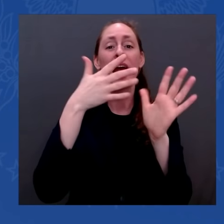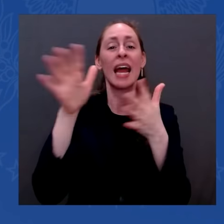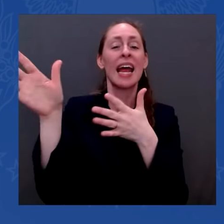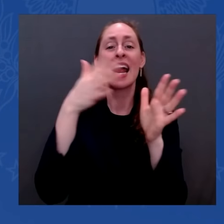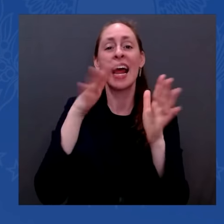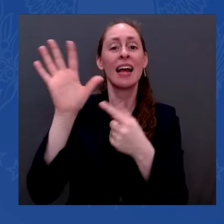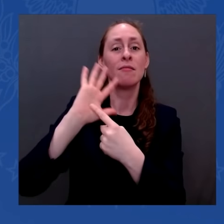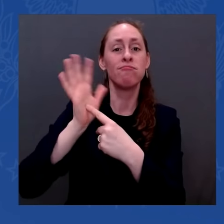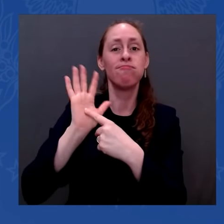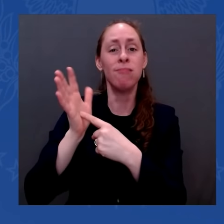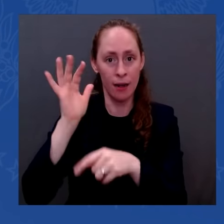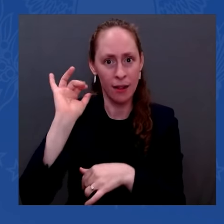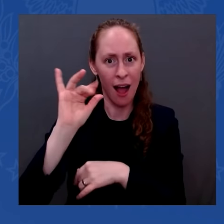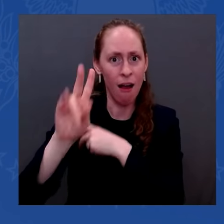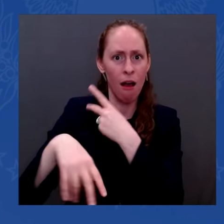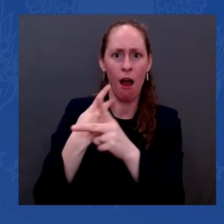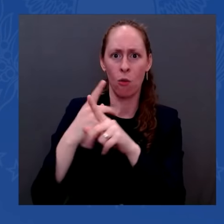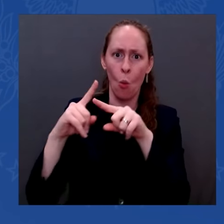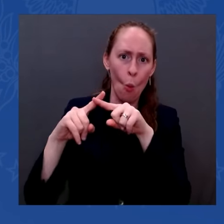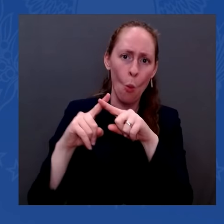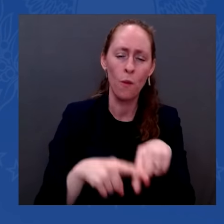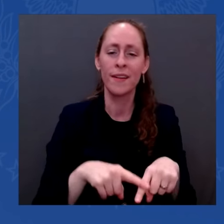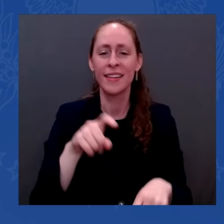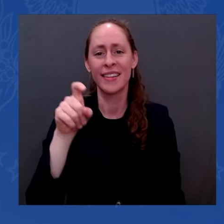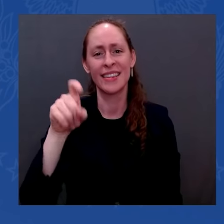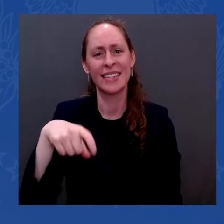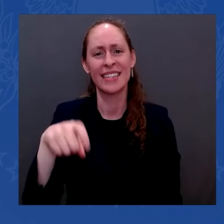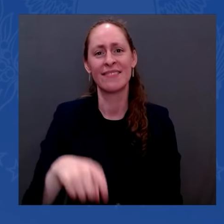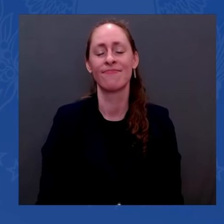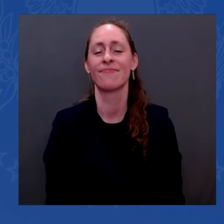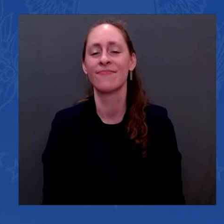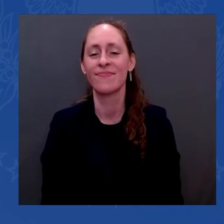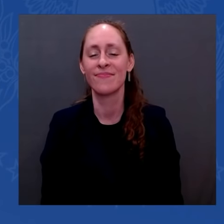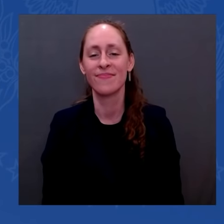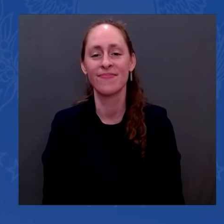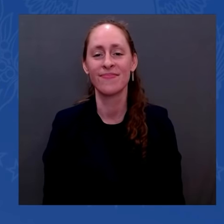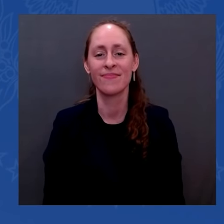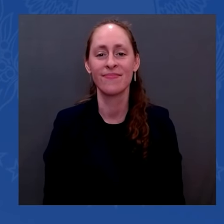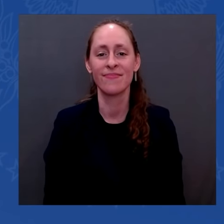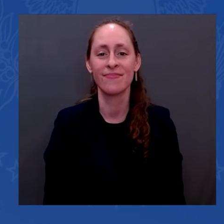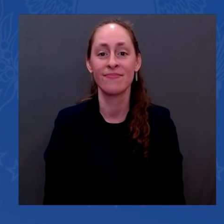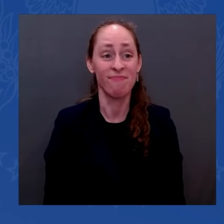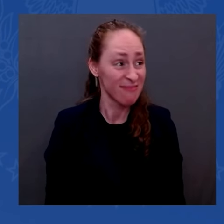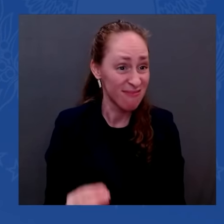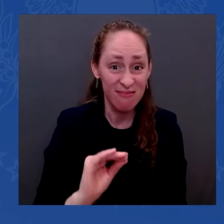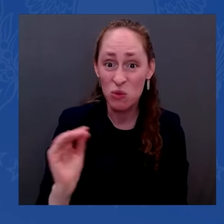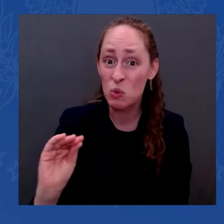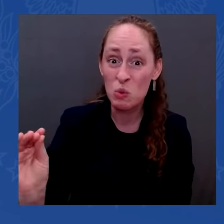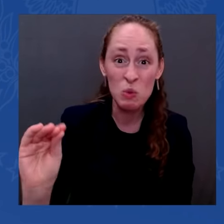they can't function. And we expect to -- demand to -- for them to increase by 400 to 600 percent